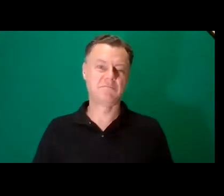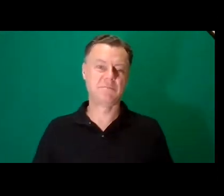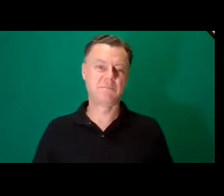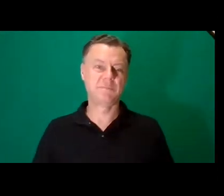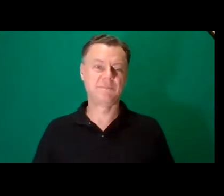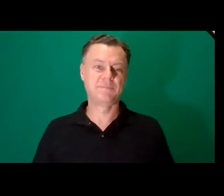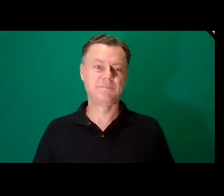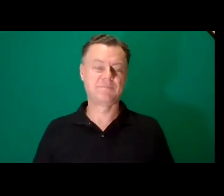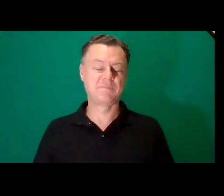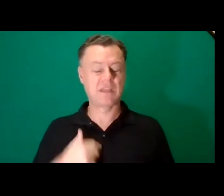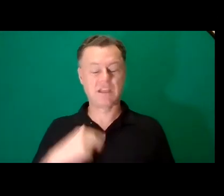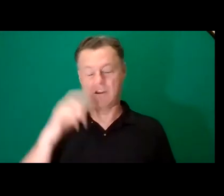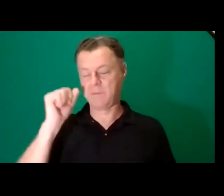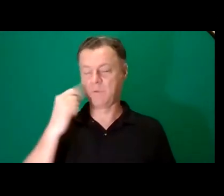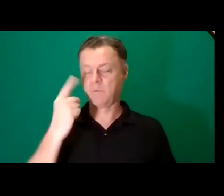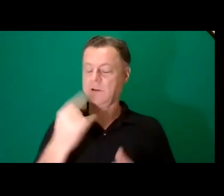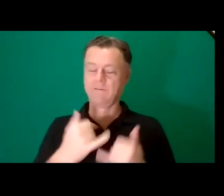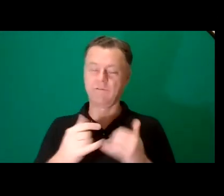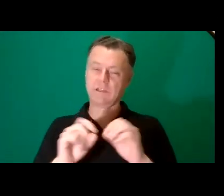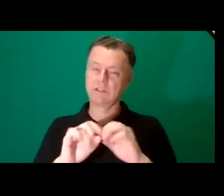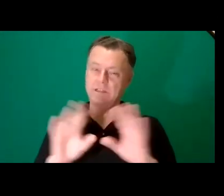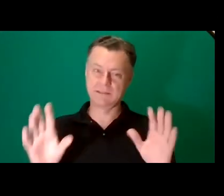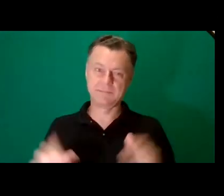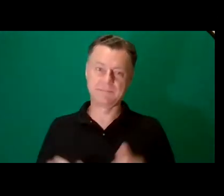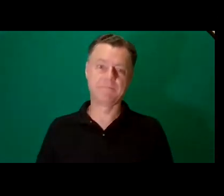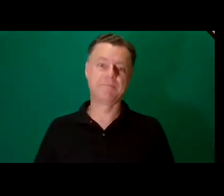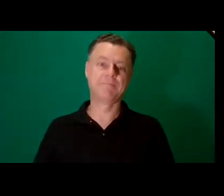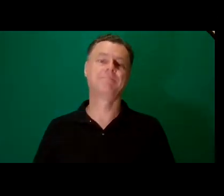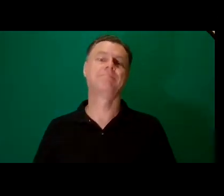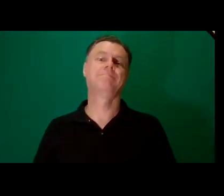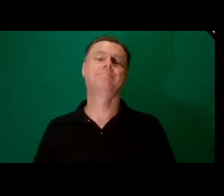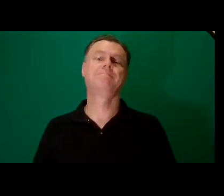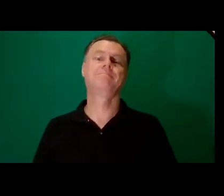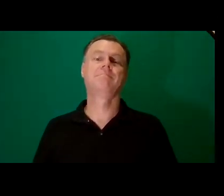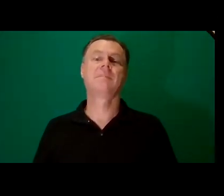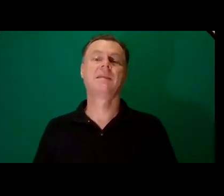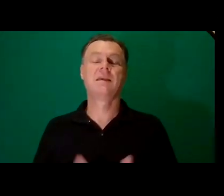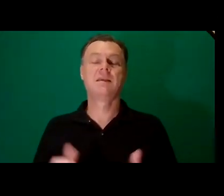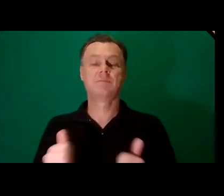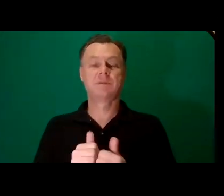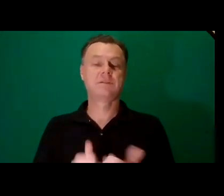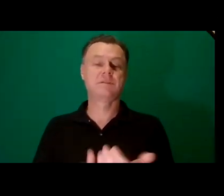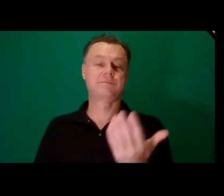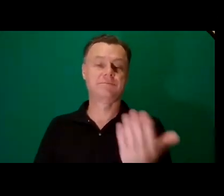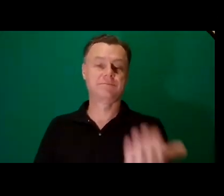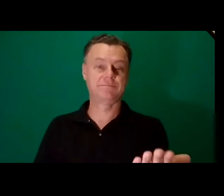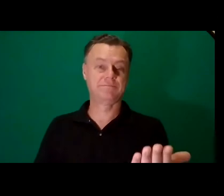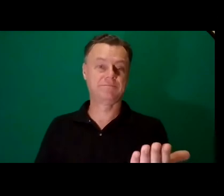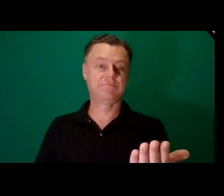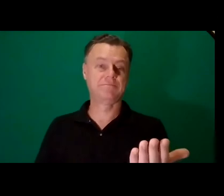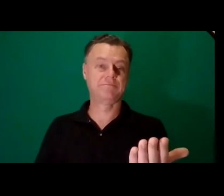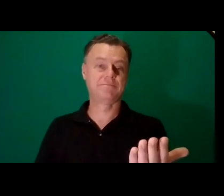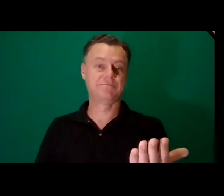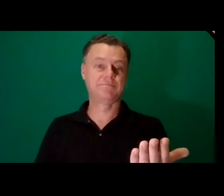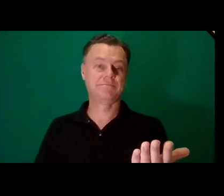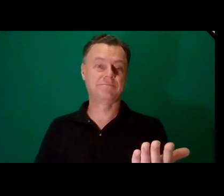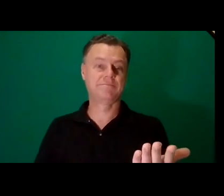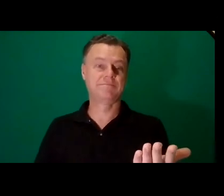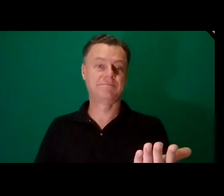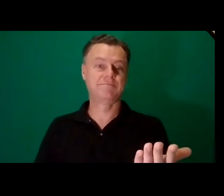remember one of them: I had a piece of paper and I had to do draw the things that